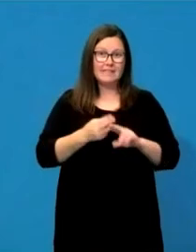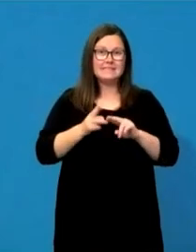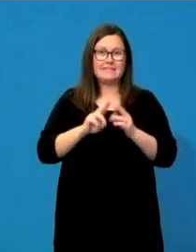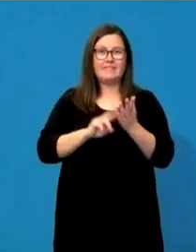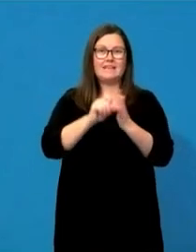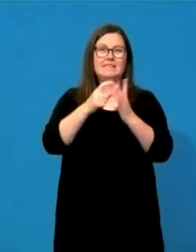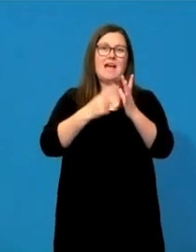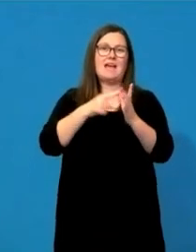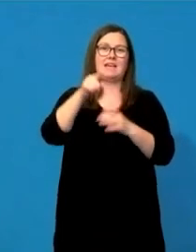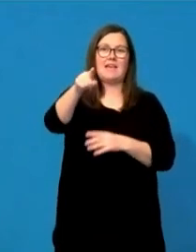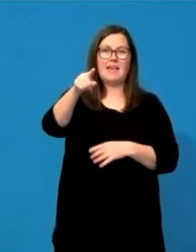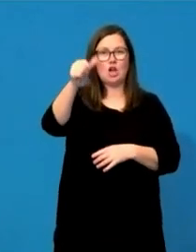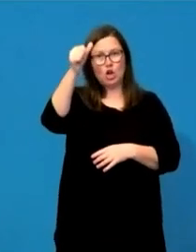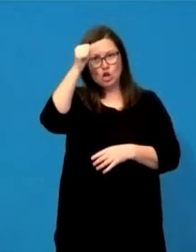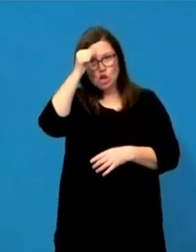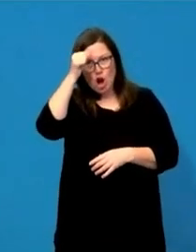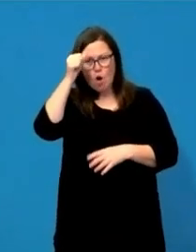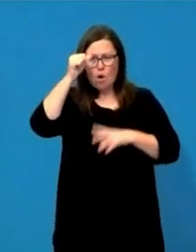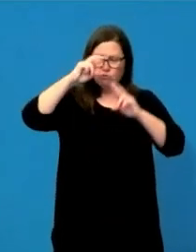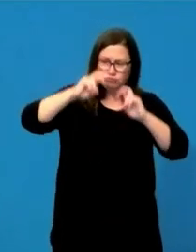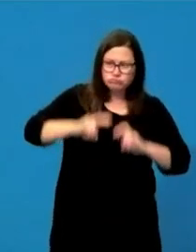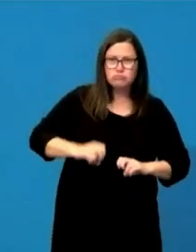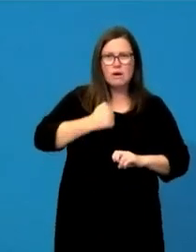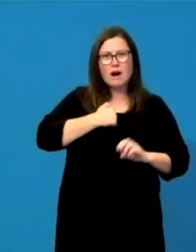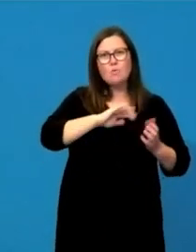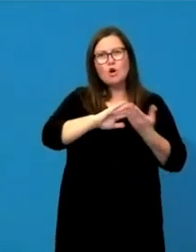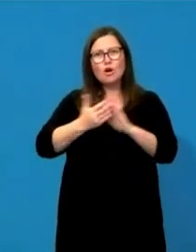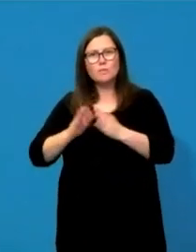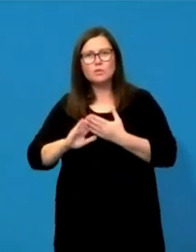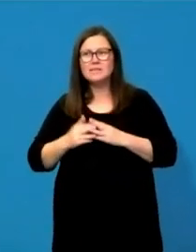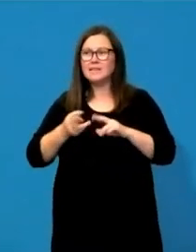If they actually had a presence in the community first and to understand - you know,